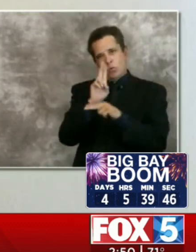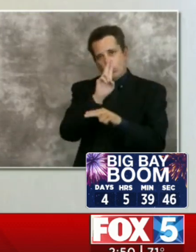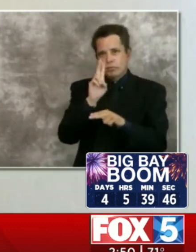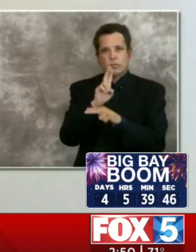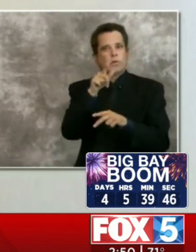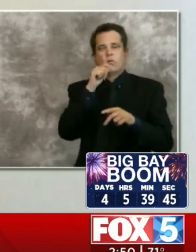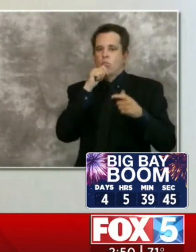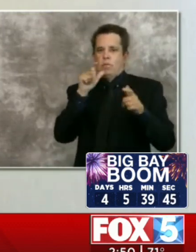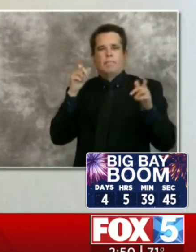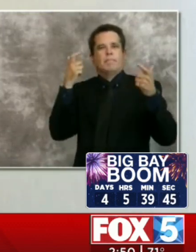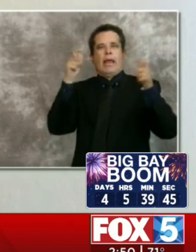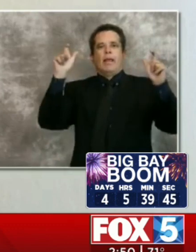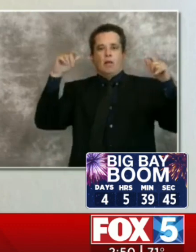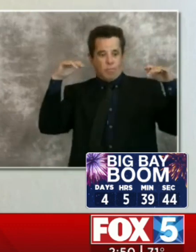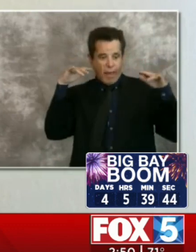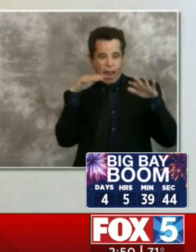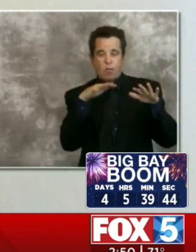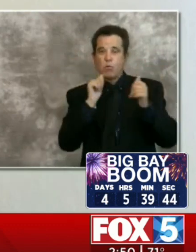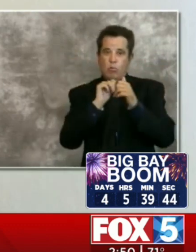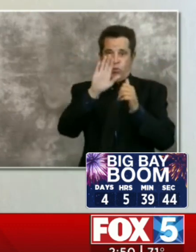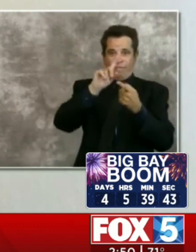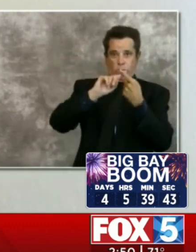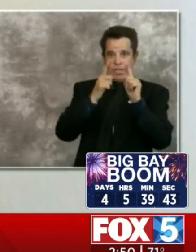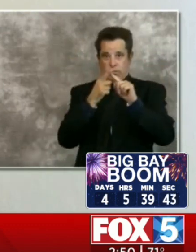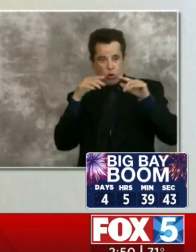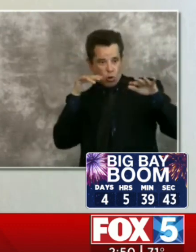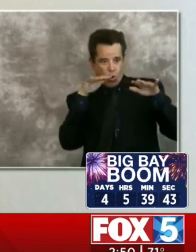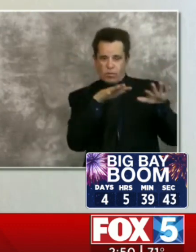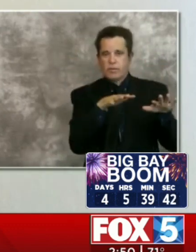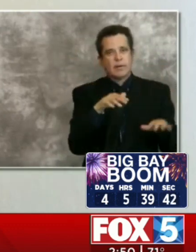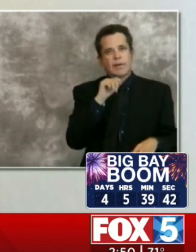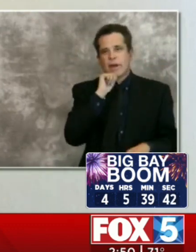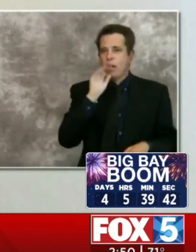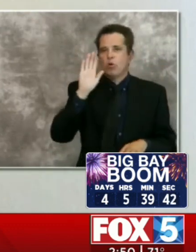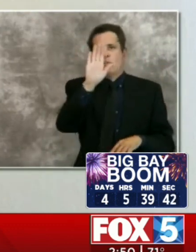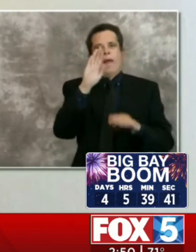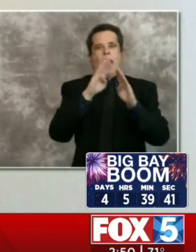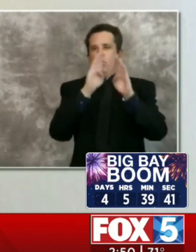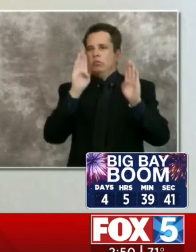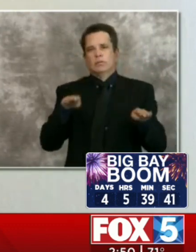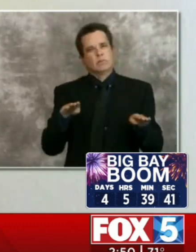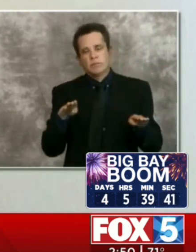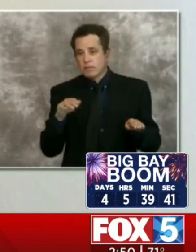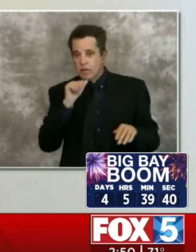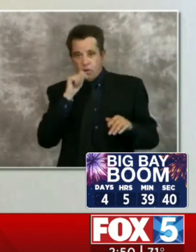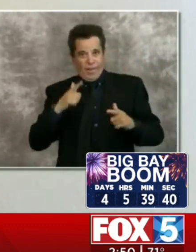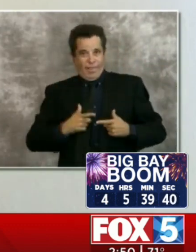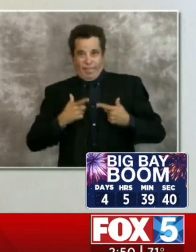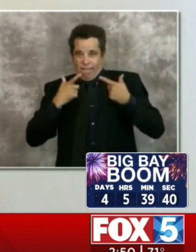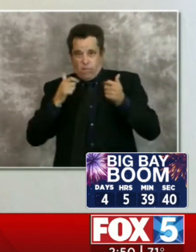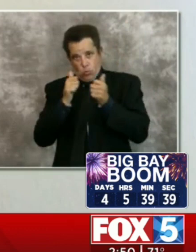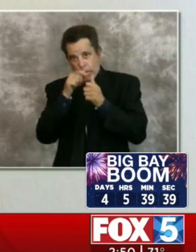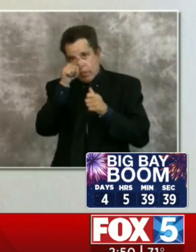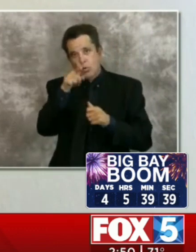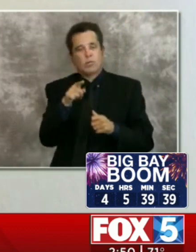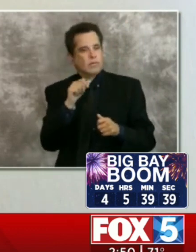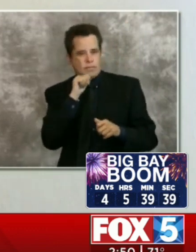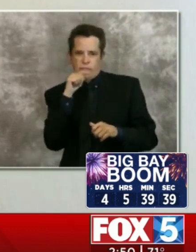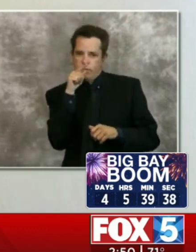USE CAUTION. PLEASE FOLLOW THE PUBLIC HEALTH GUY. YOU KNOW, I'VE AMASSED AVOID ANY GATHERING PARTICULARLY INDOOR